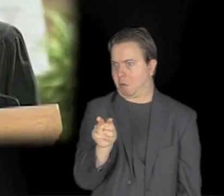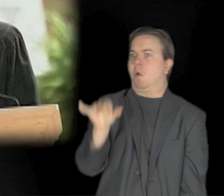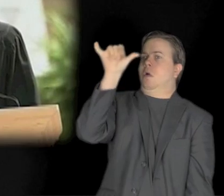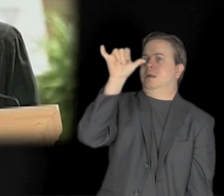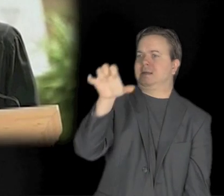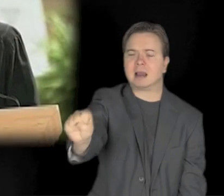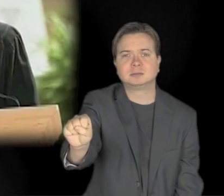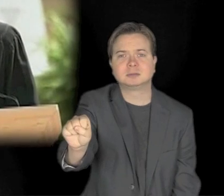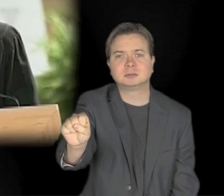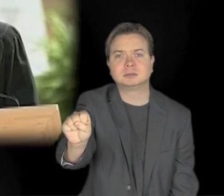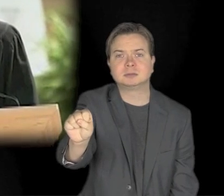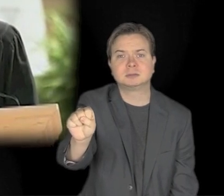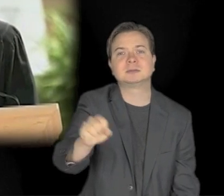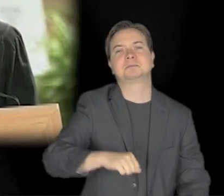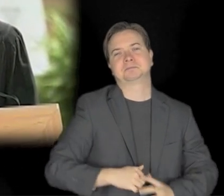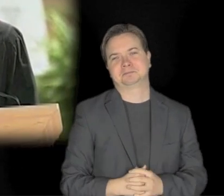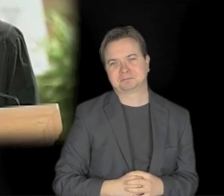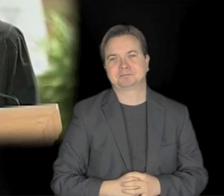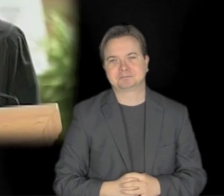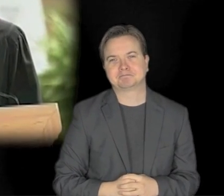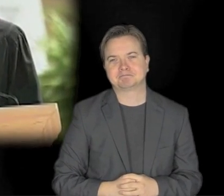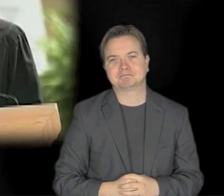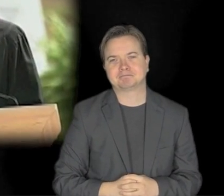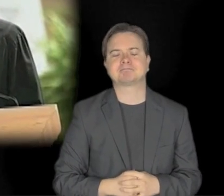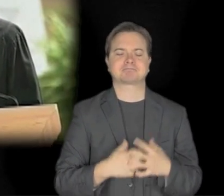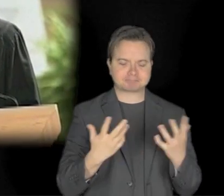They said: "Of course."